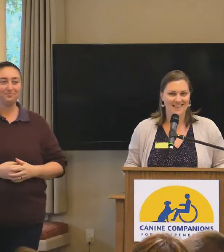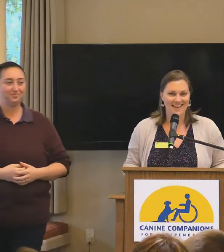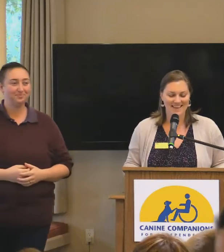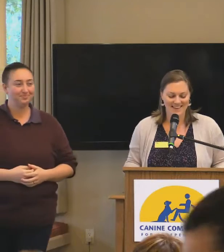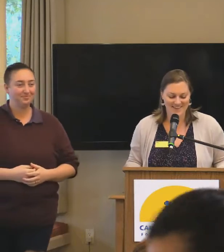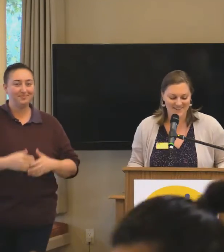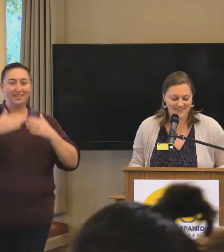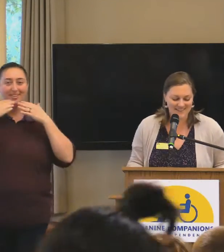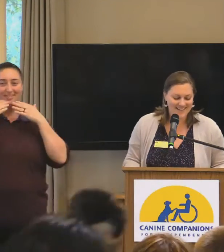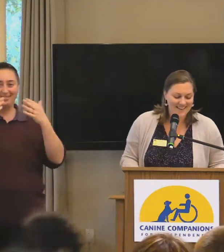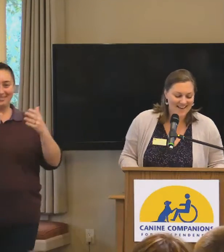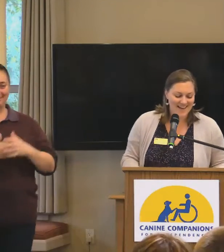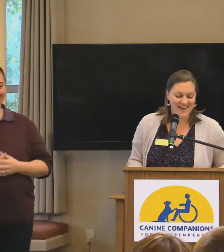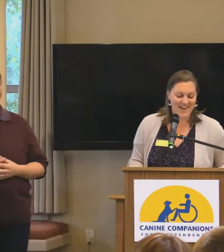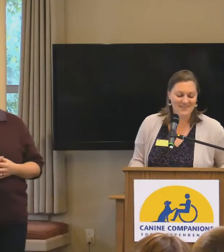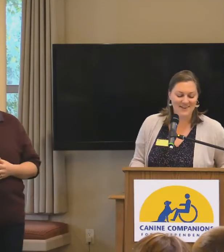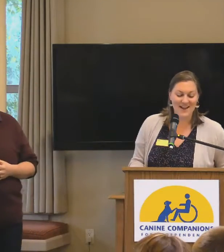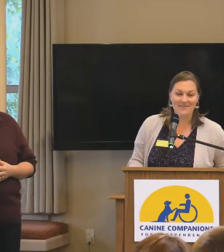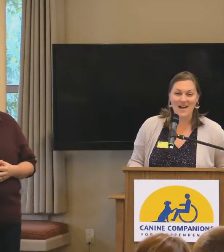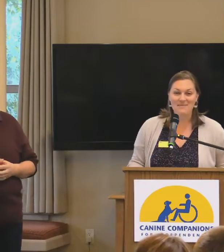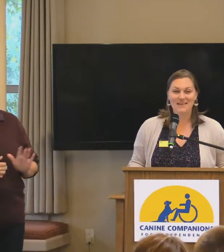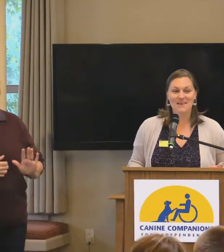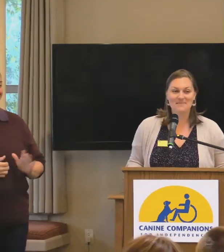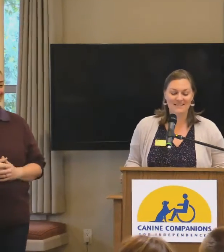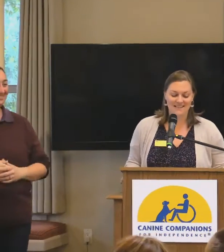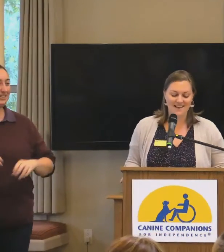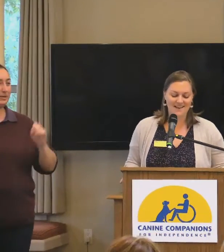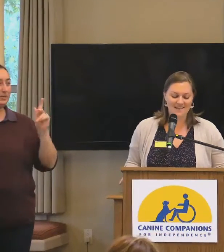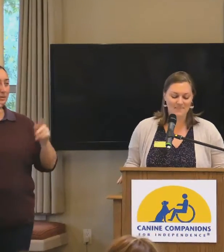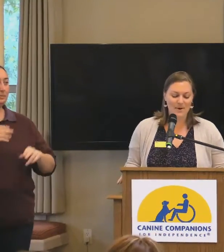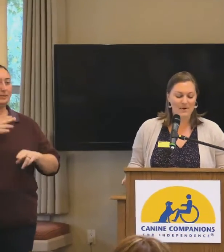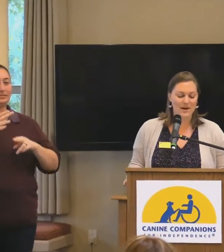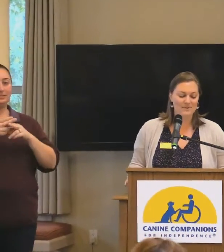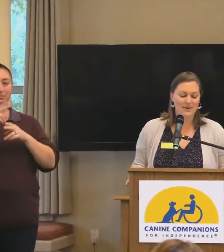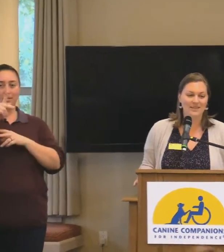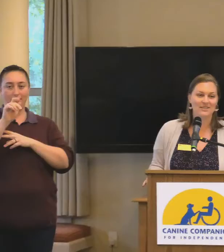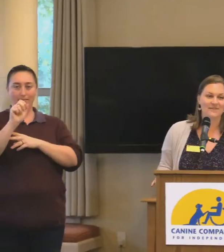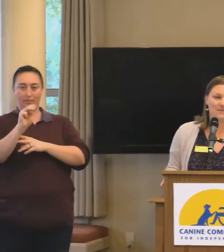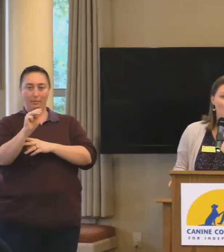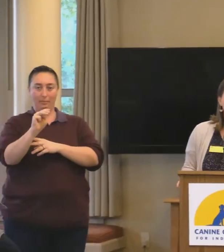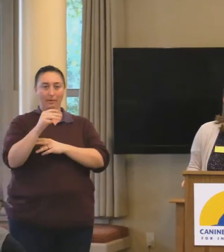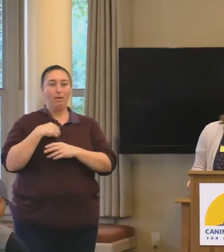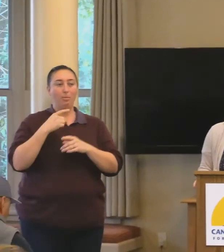started. Thank you. All right. I'm Kim Mizia.